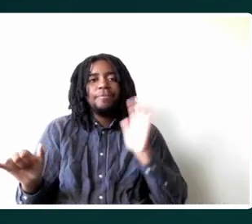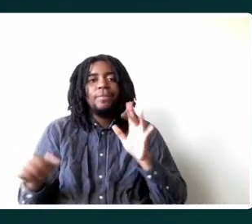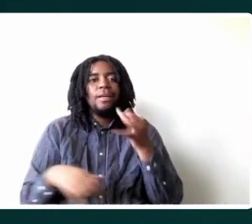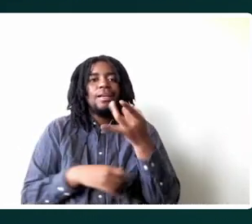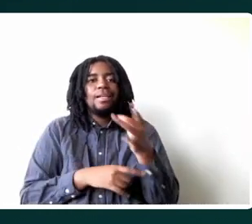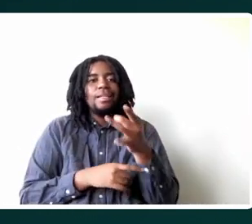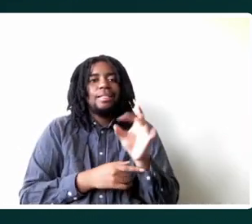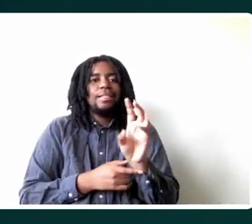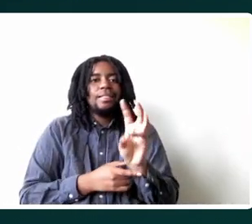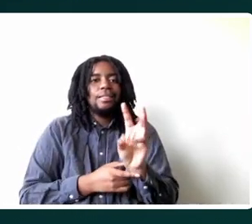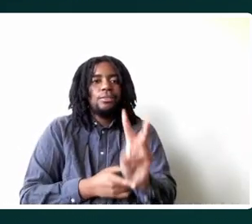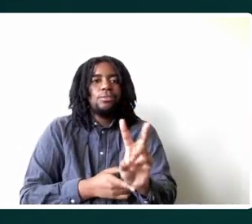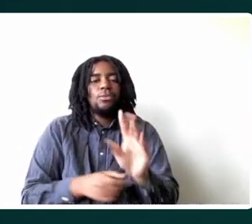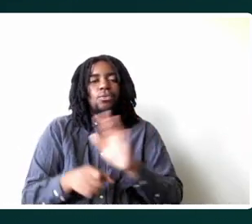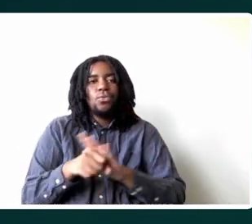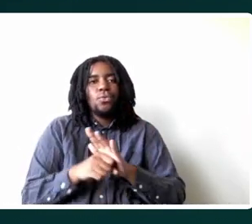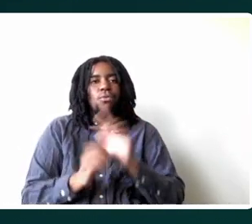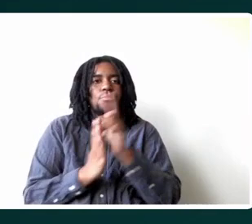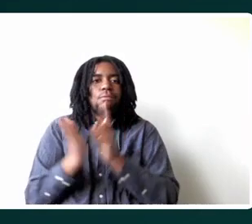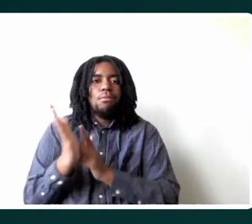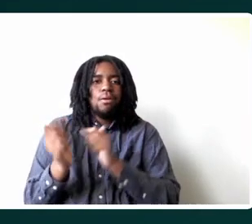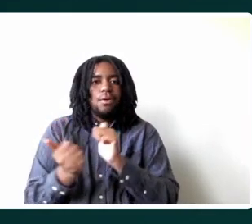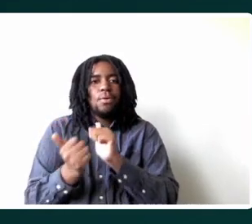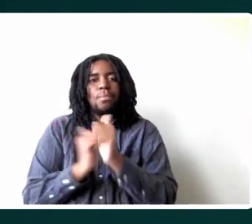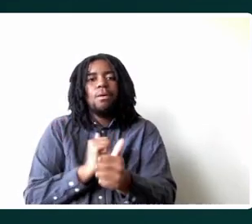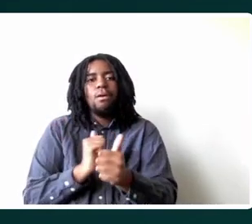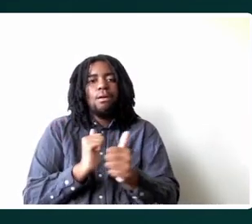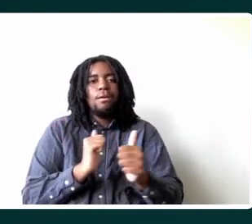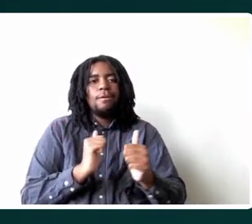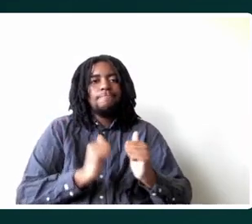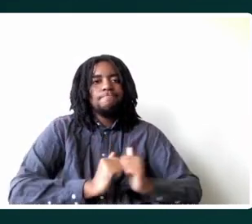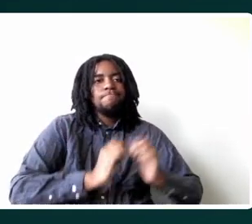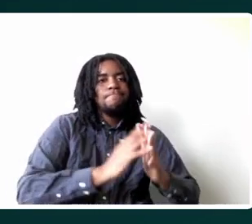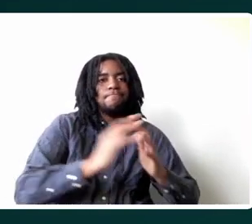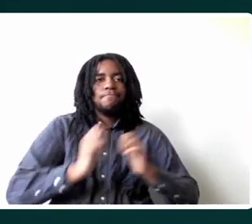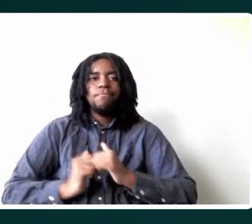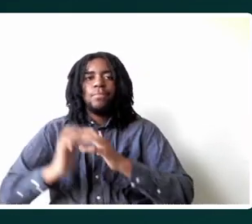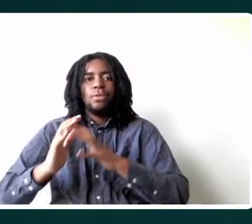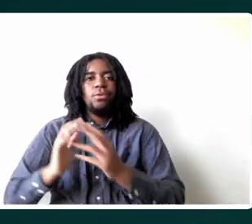passed that allowed for the creation of a dual race-based school system in D.C.,